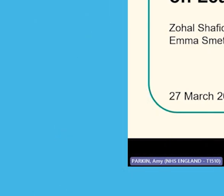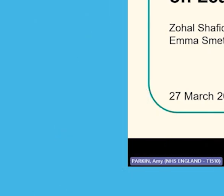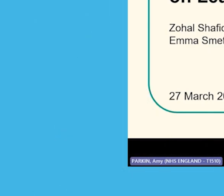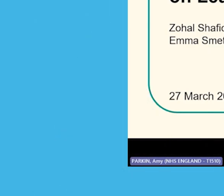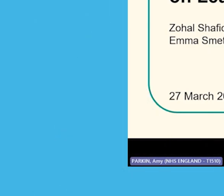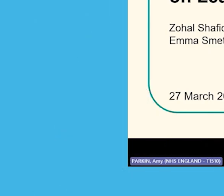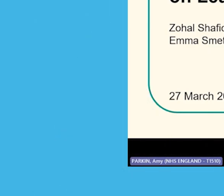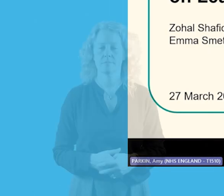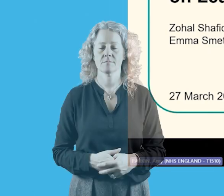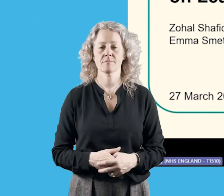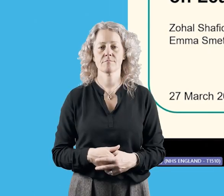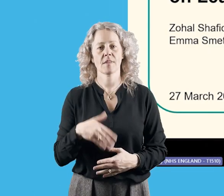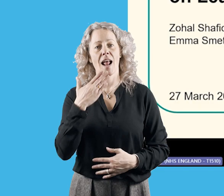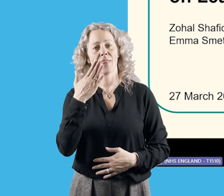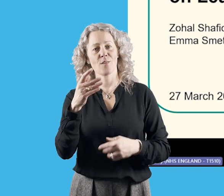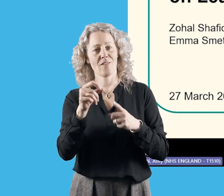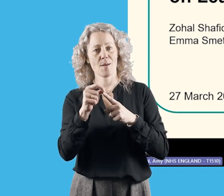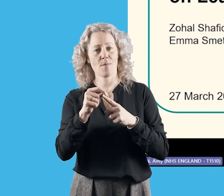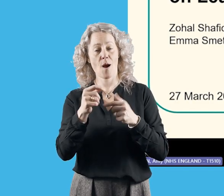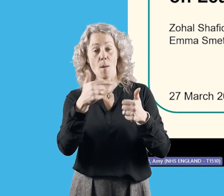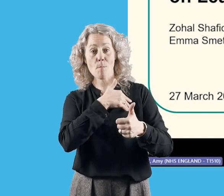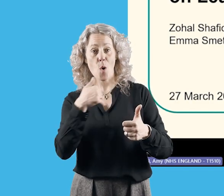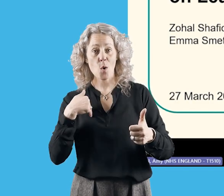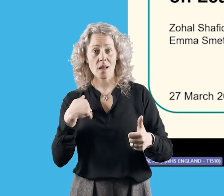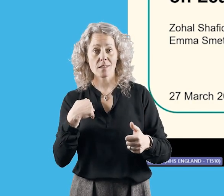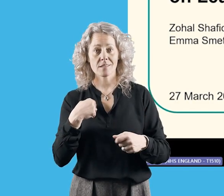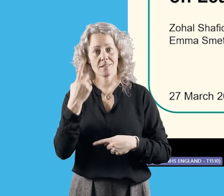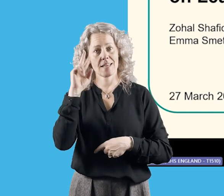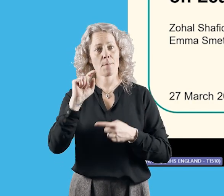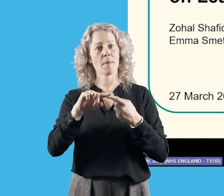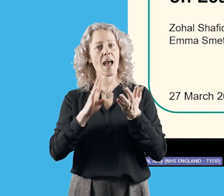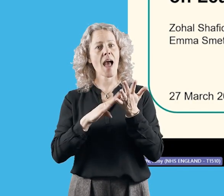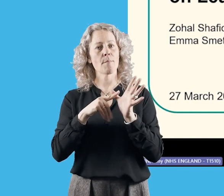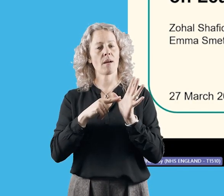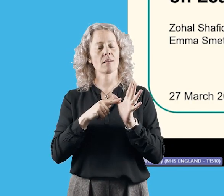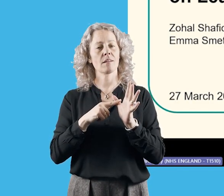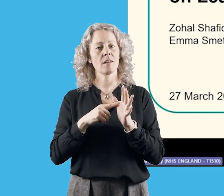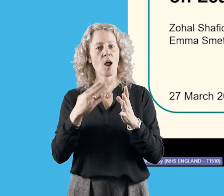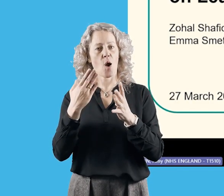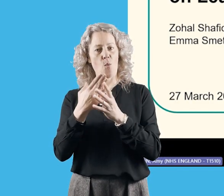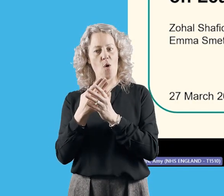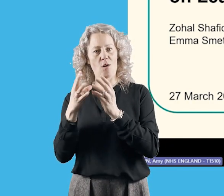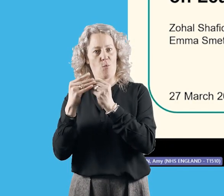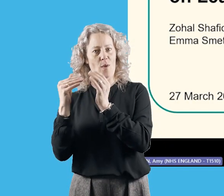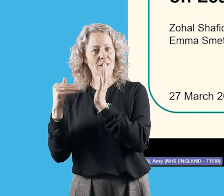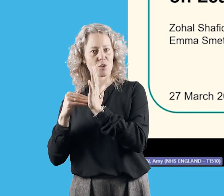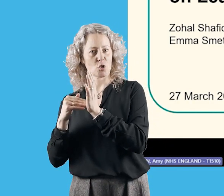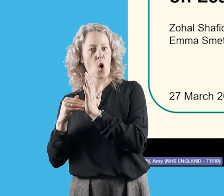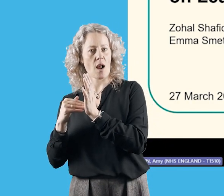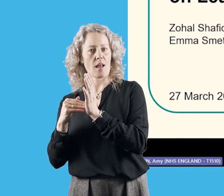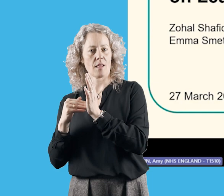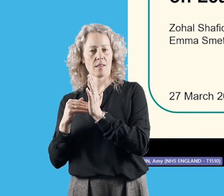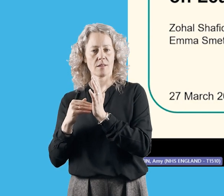Thank you, Philippa. Good morning everyone. I'm Emma and I work alongside Zohal in the Learning Disability, Health